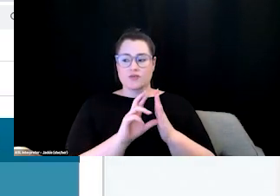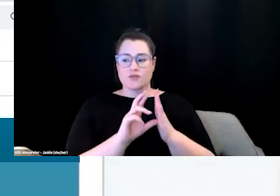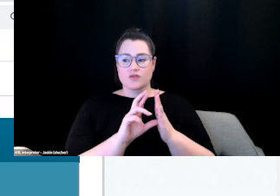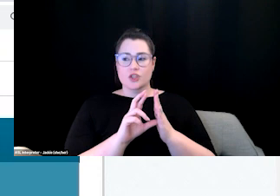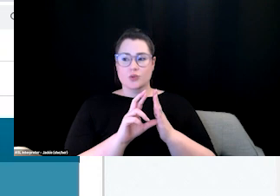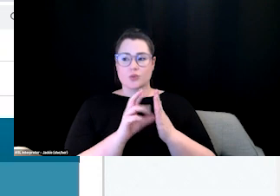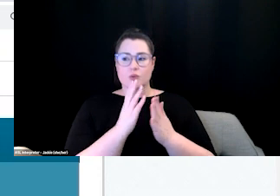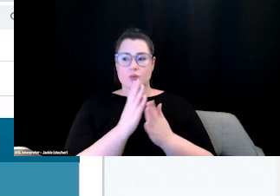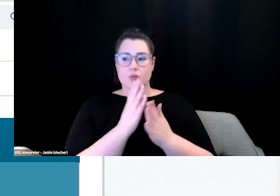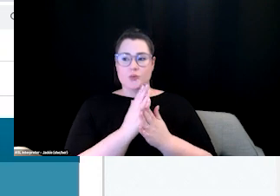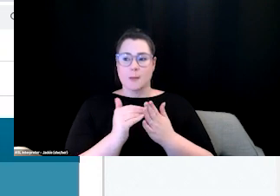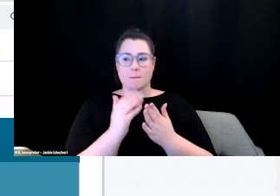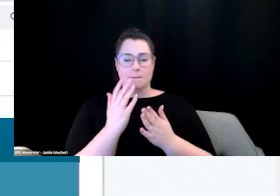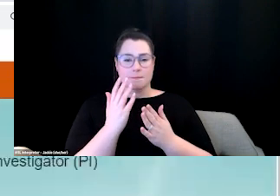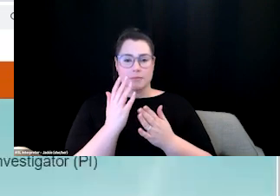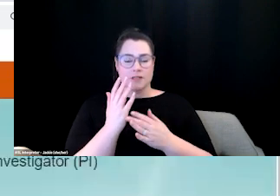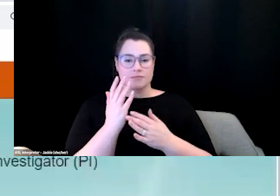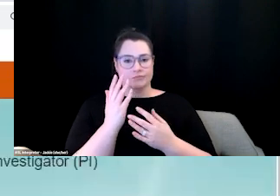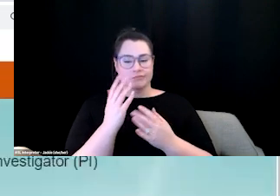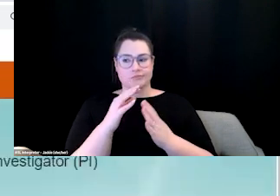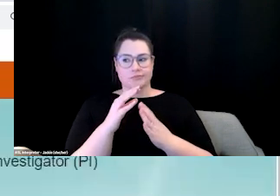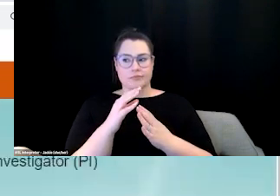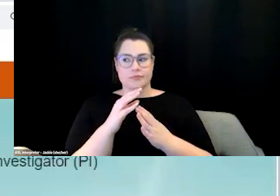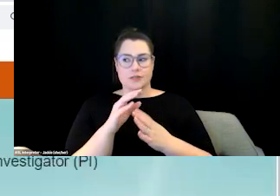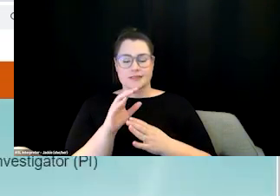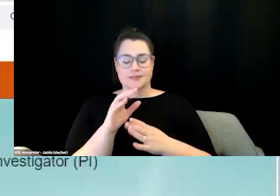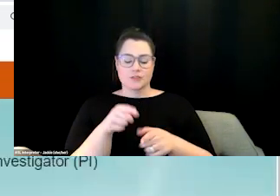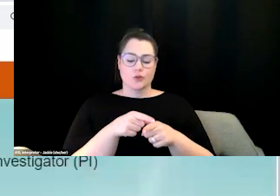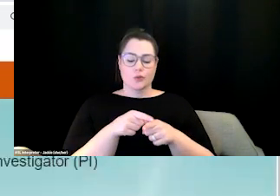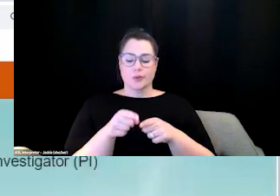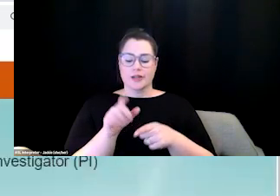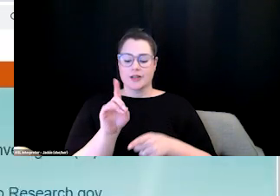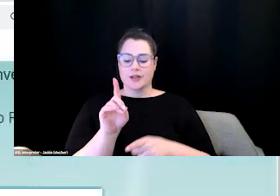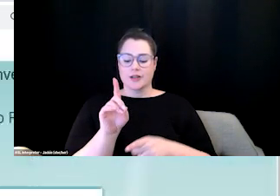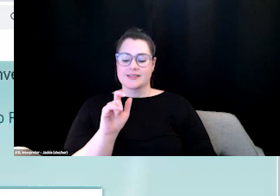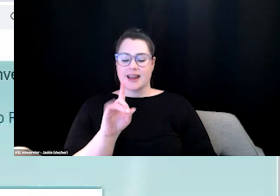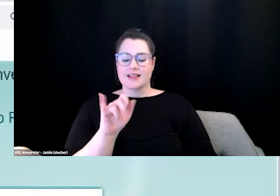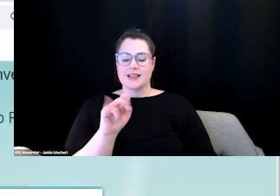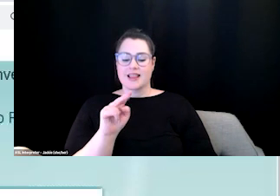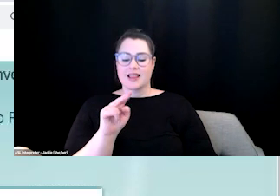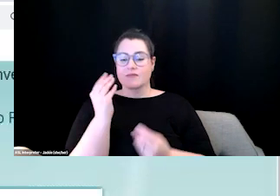I'm going to go really quickly over Cover Sheet. So for the Cover Sheet, it's pretty straightforward.